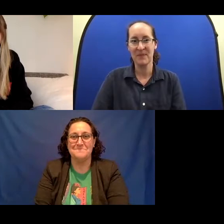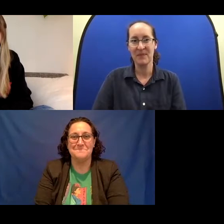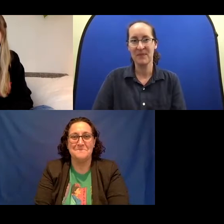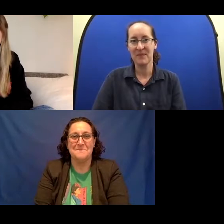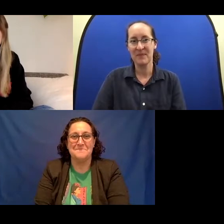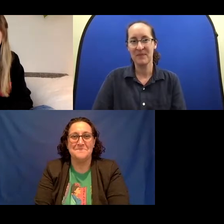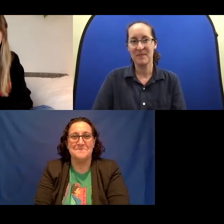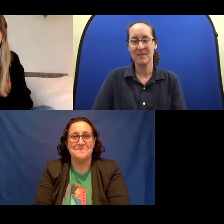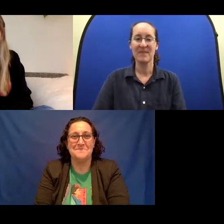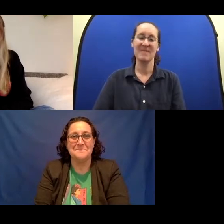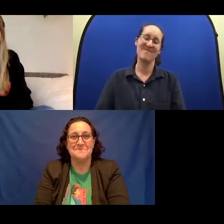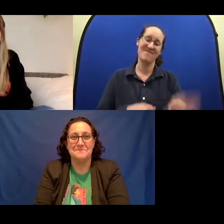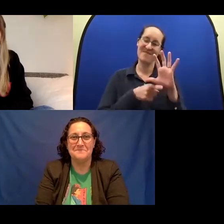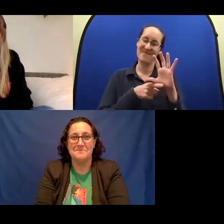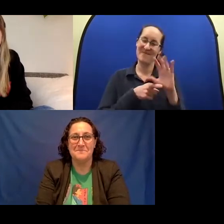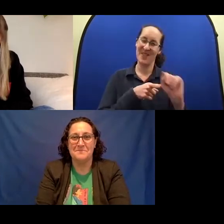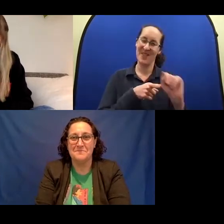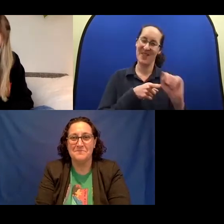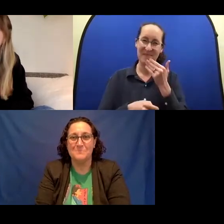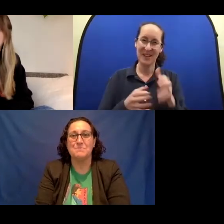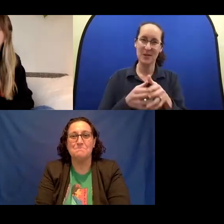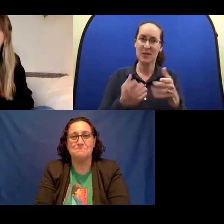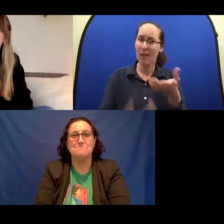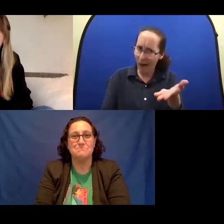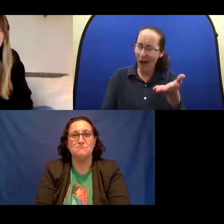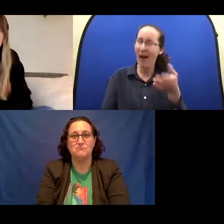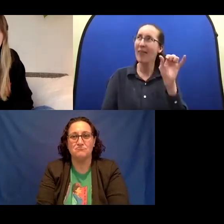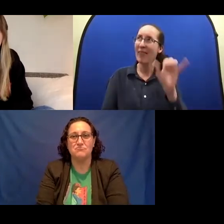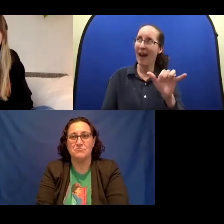Awesome, thank you so much, I didn't know that, so that's very interesting and thank you